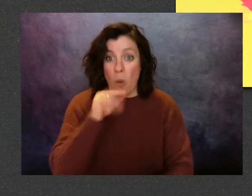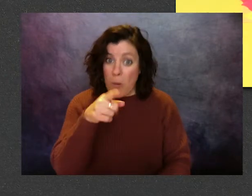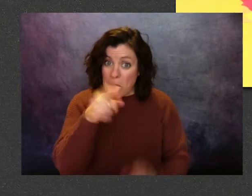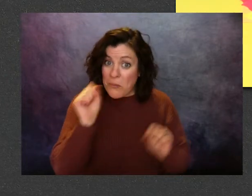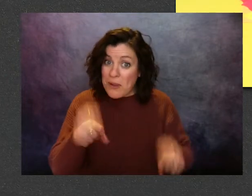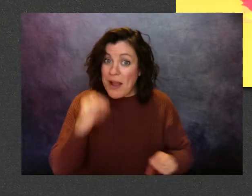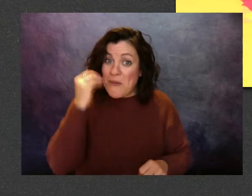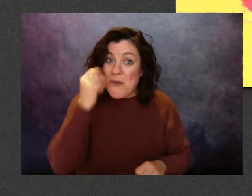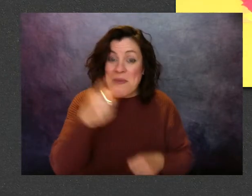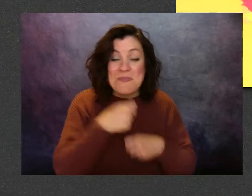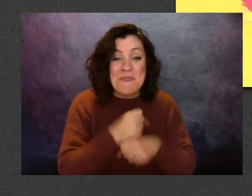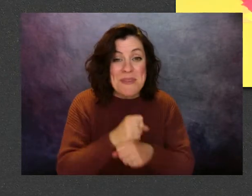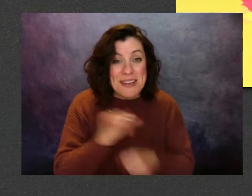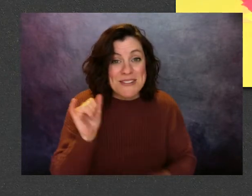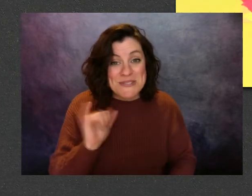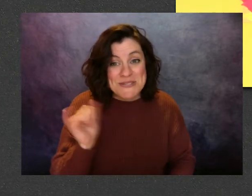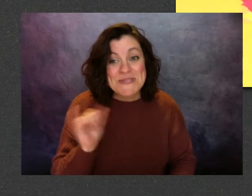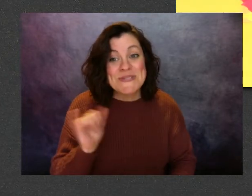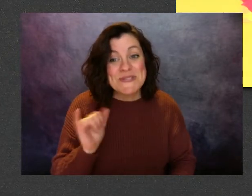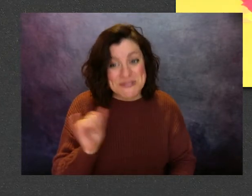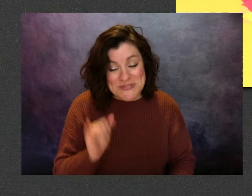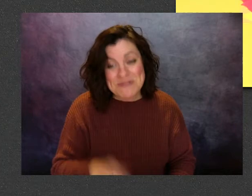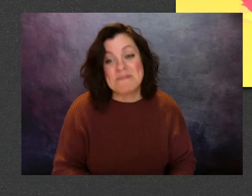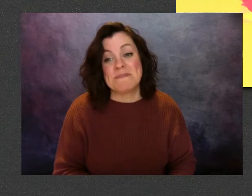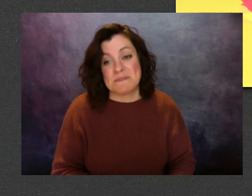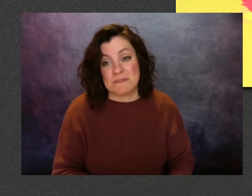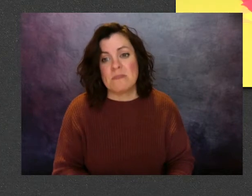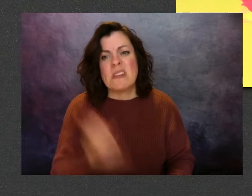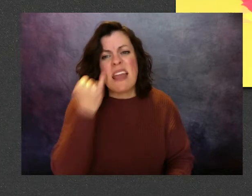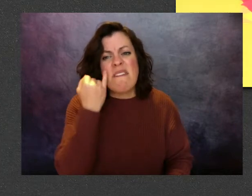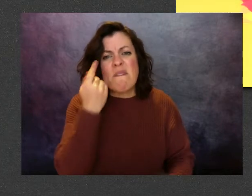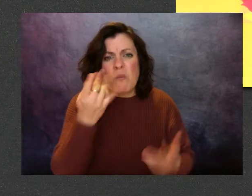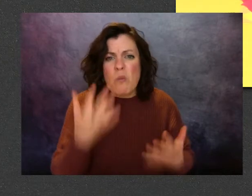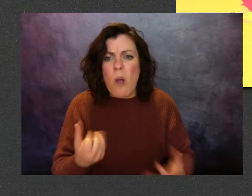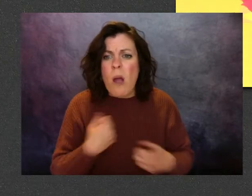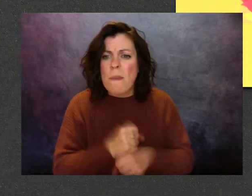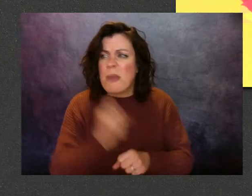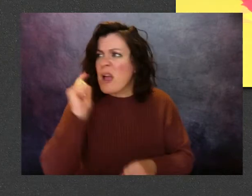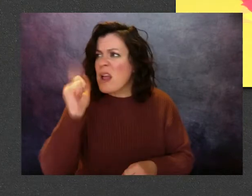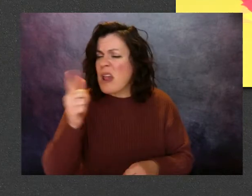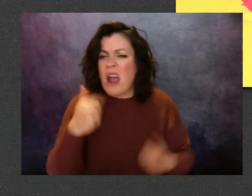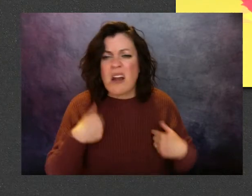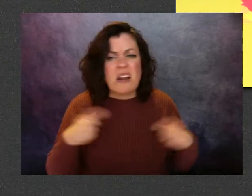Remember grown ups at home If you forget what material you need for this craft,